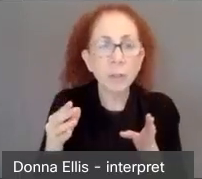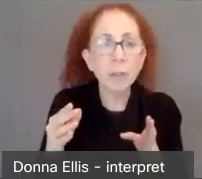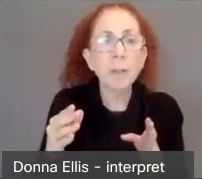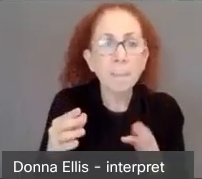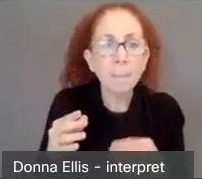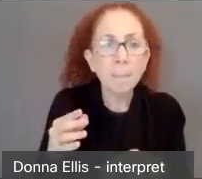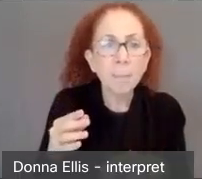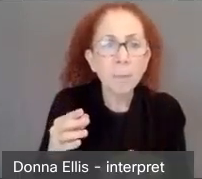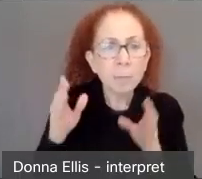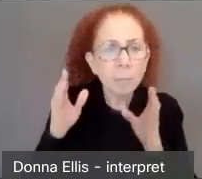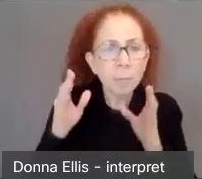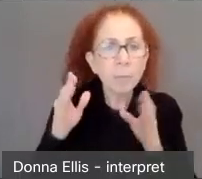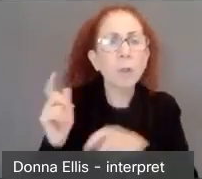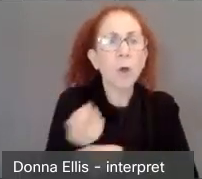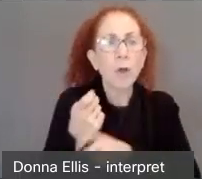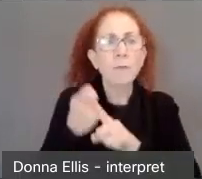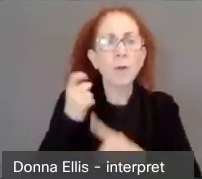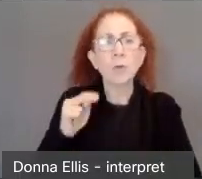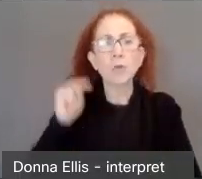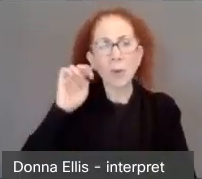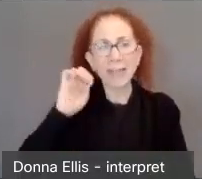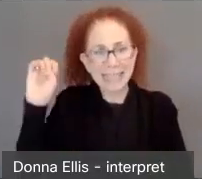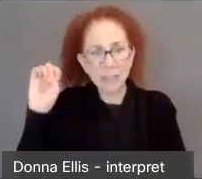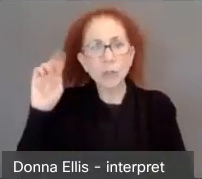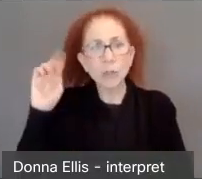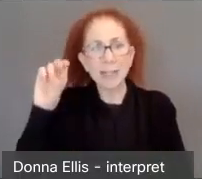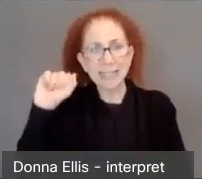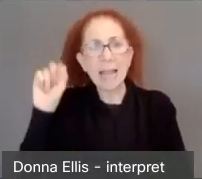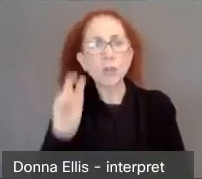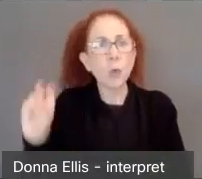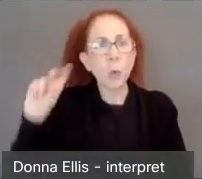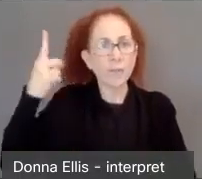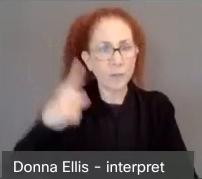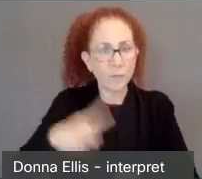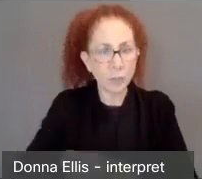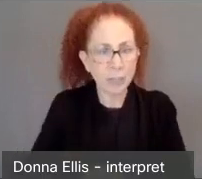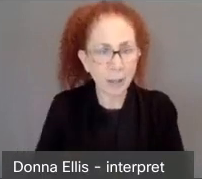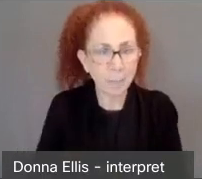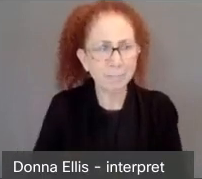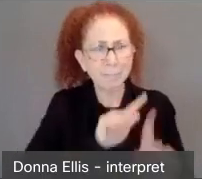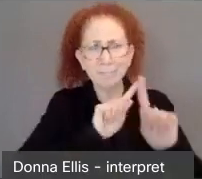touring in northeastern United States for the very first time. So you can find out about all